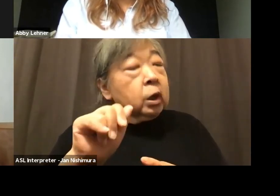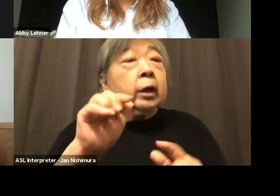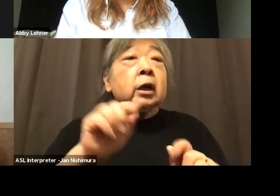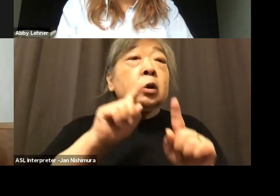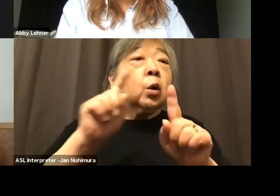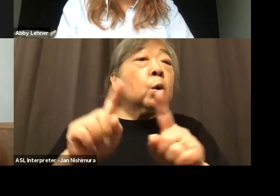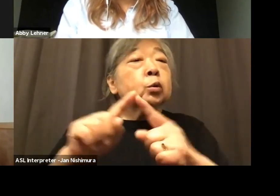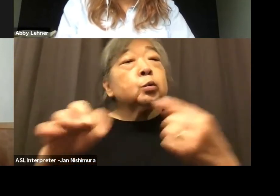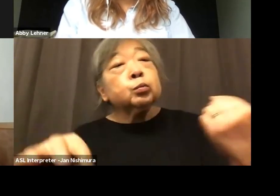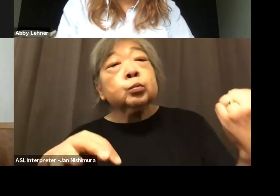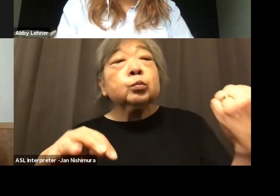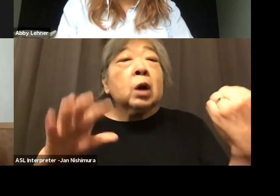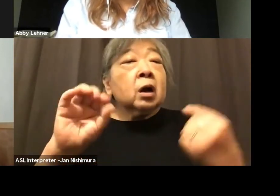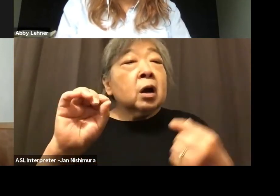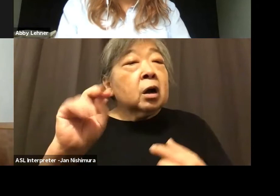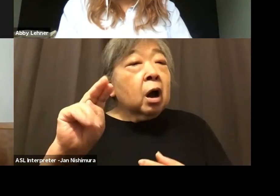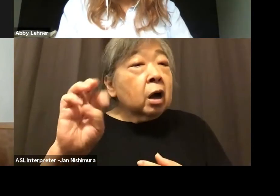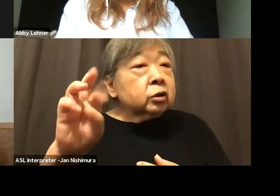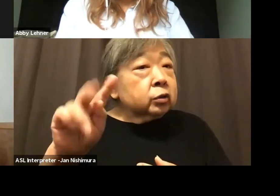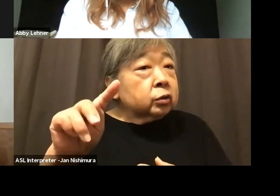or you could study it even?